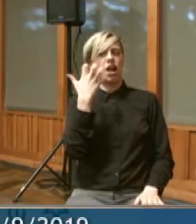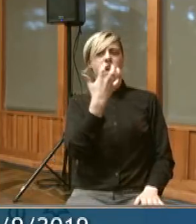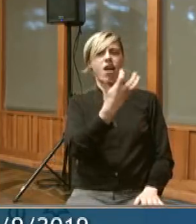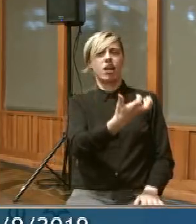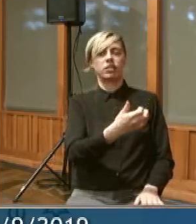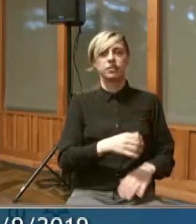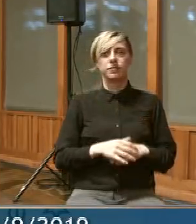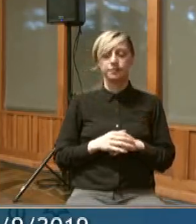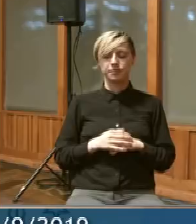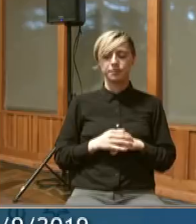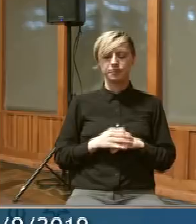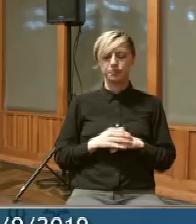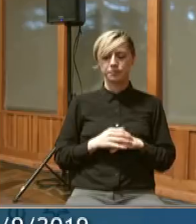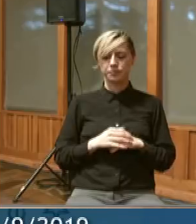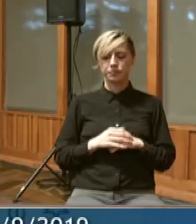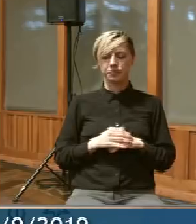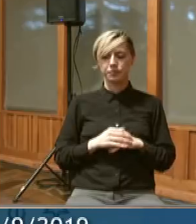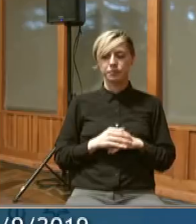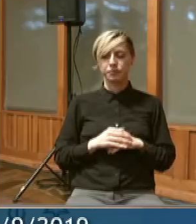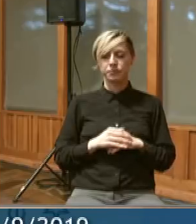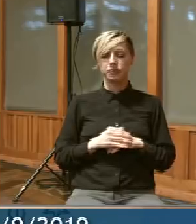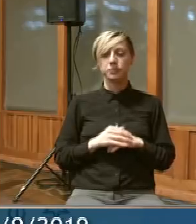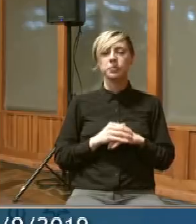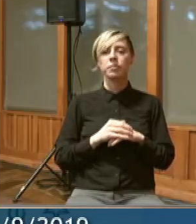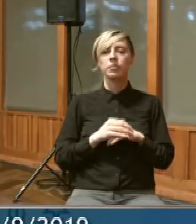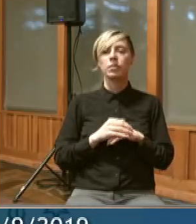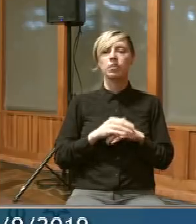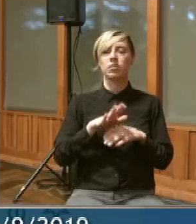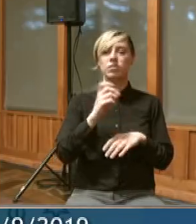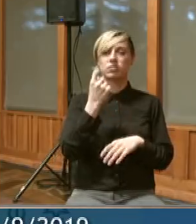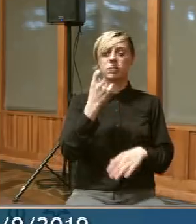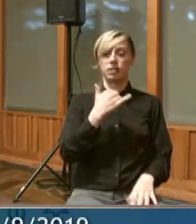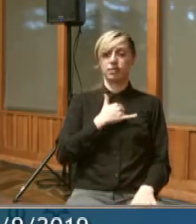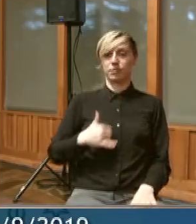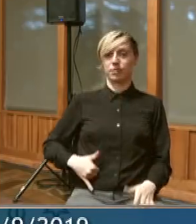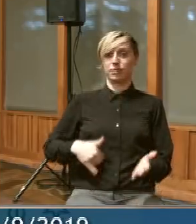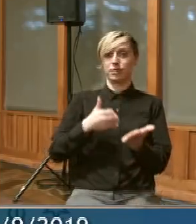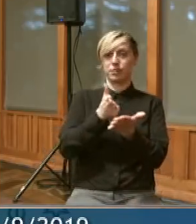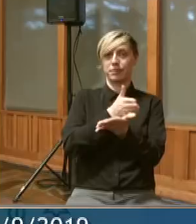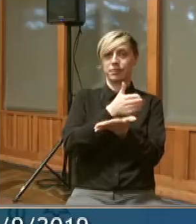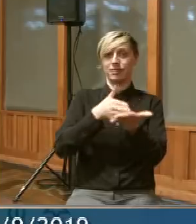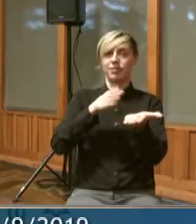PARKS BUDGET. THERE'S A LOT OF CONTROVERSY